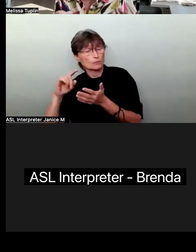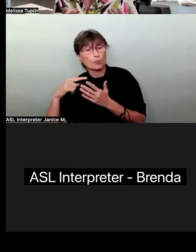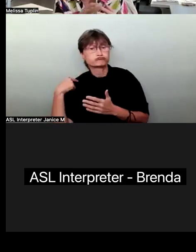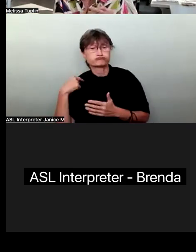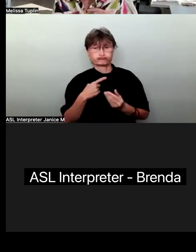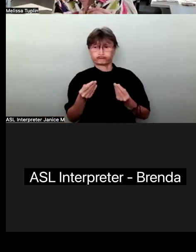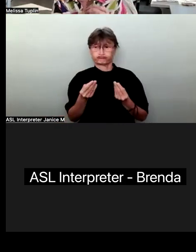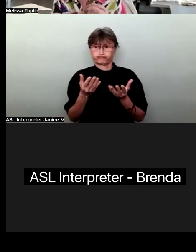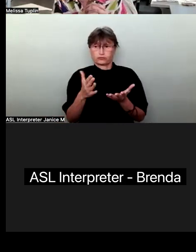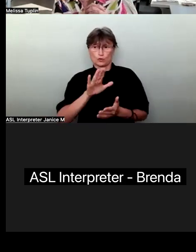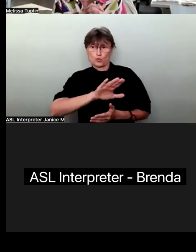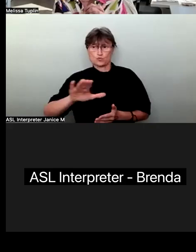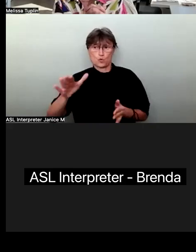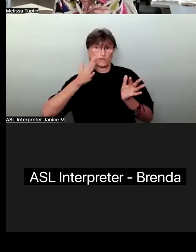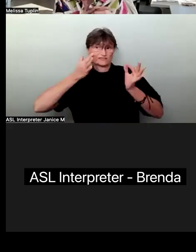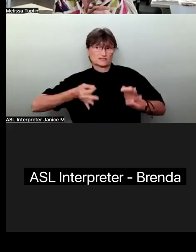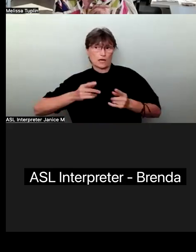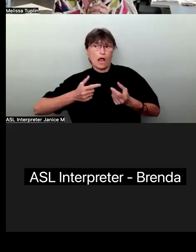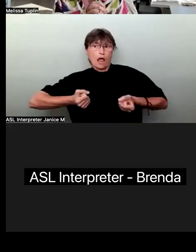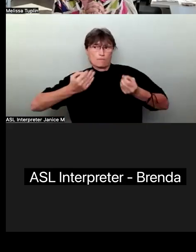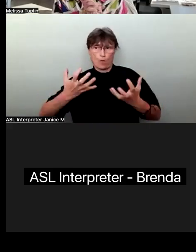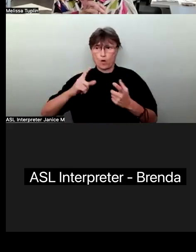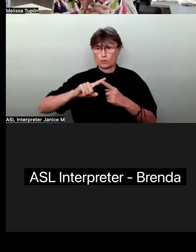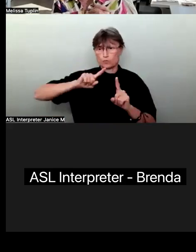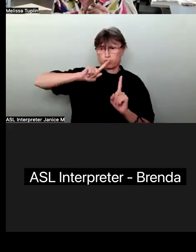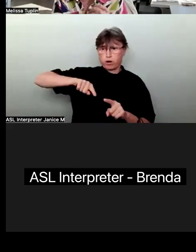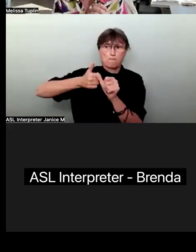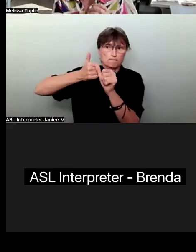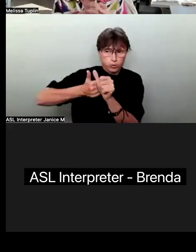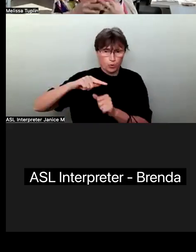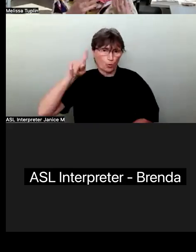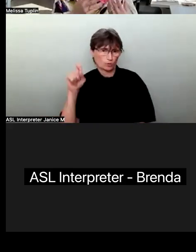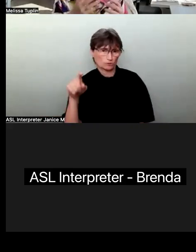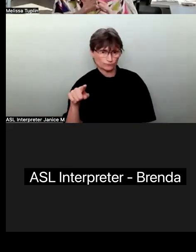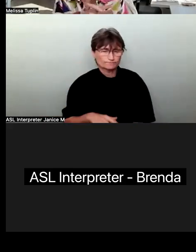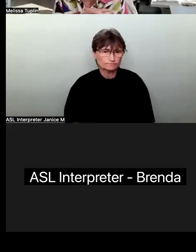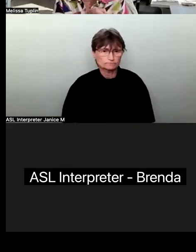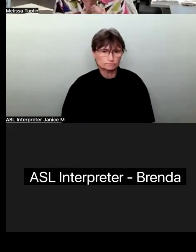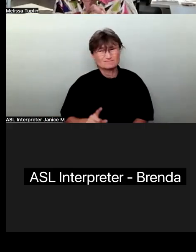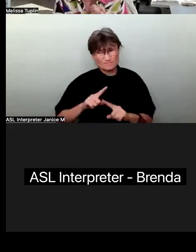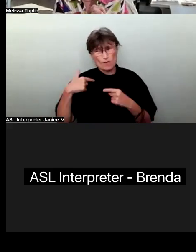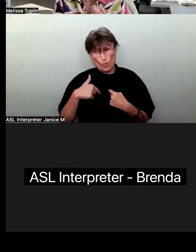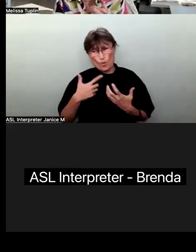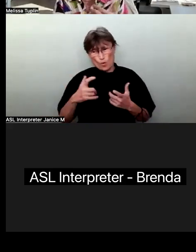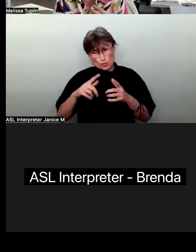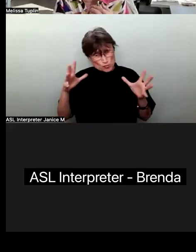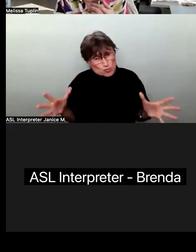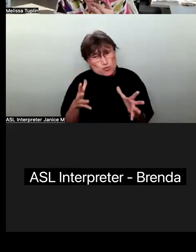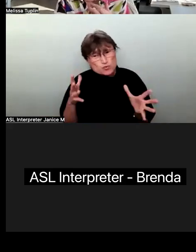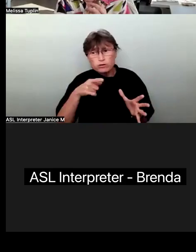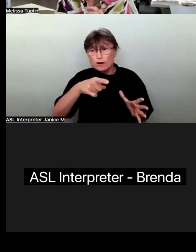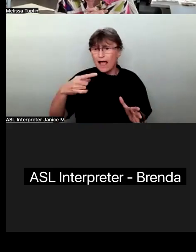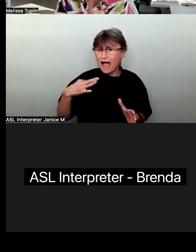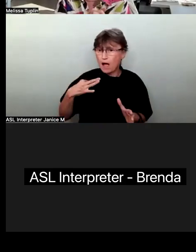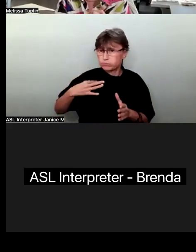you need to respond to the questions, but we're really, really encouraging folks to not feel